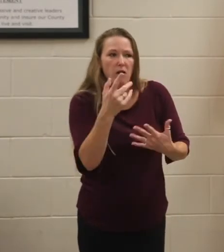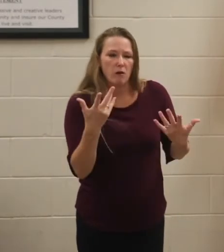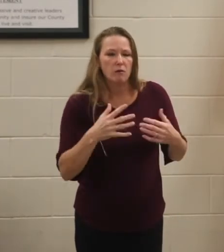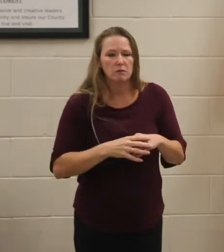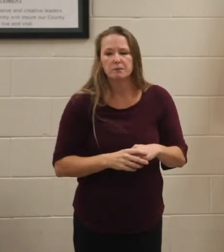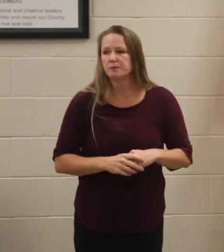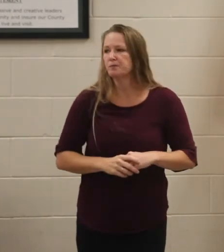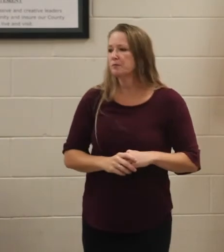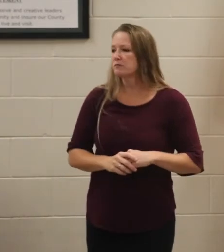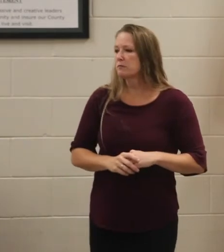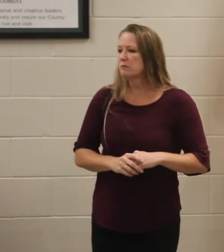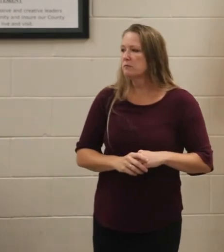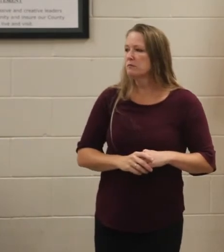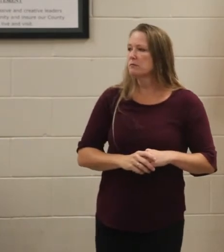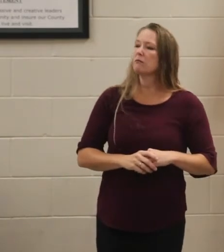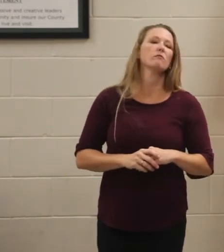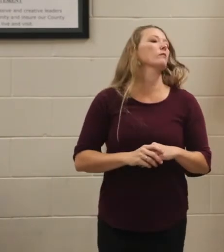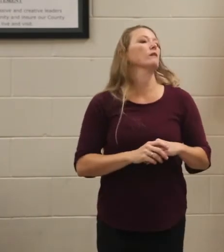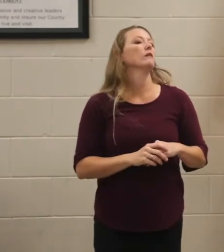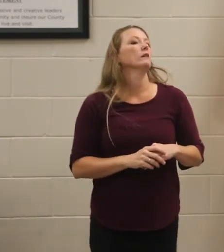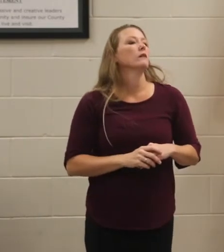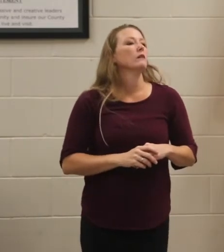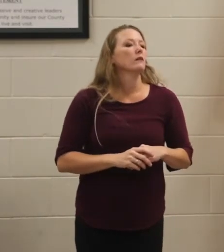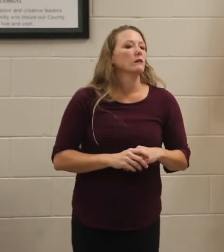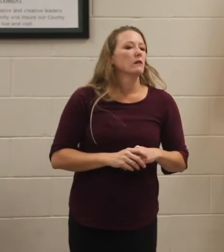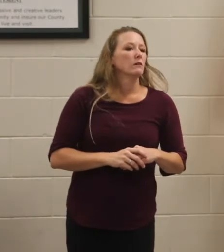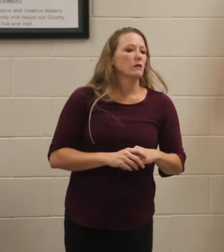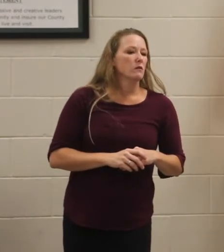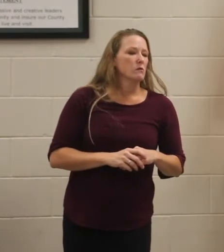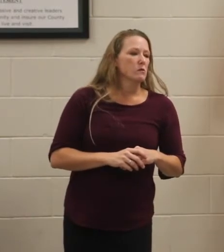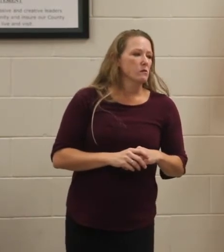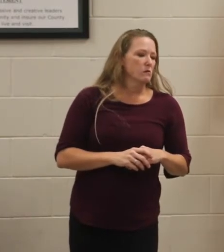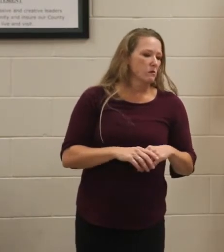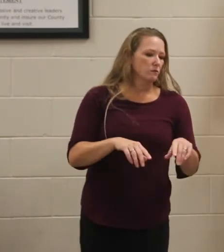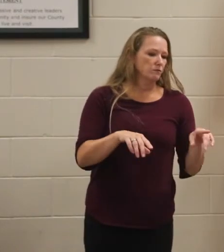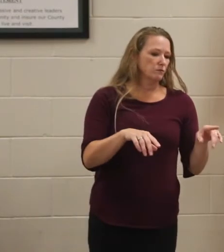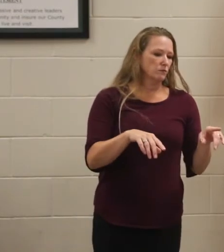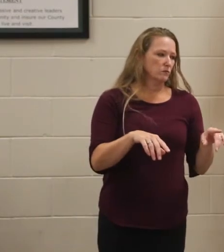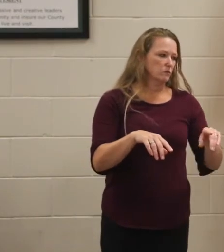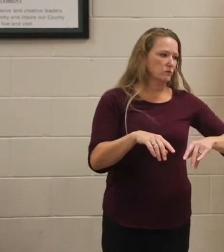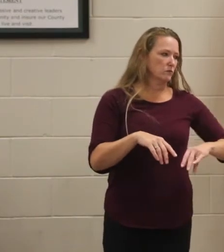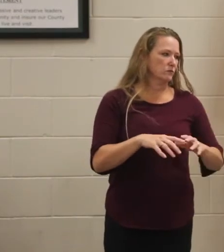Also recovered at the search warrant were actually viewed and